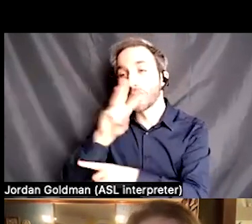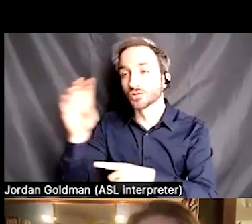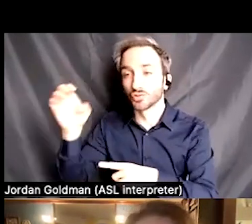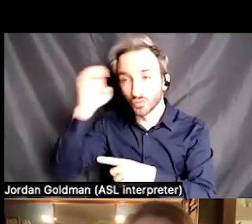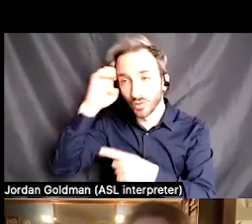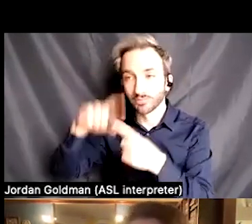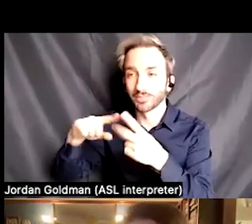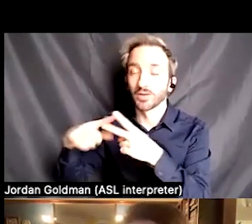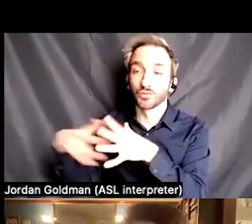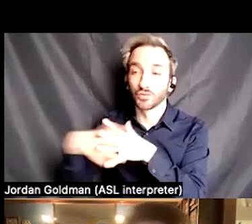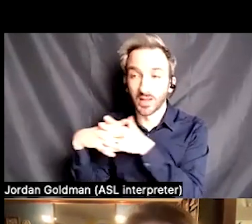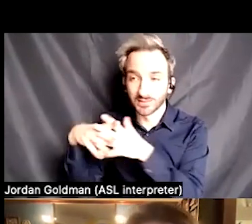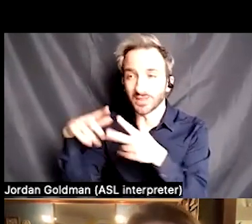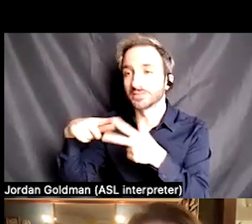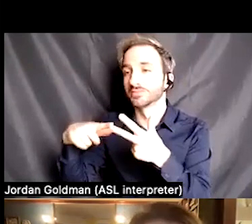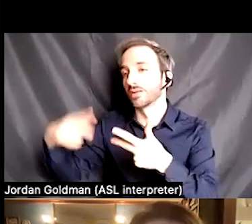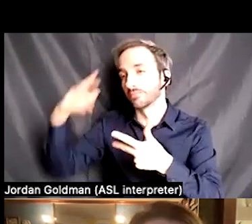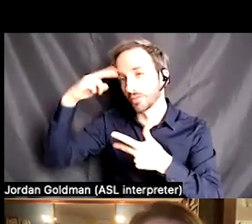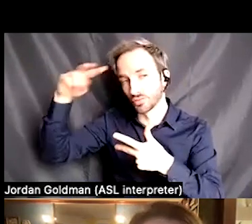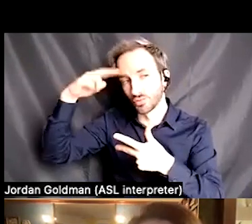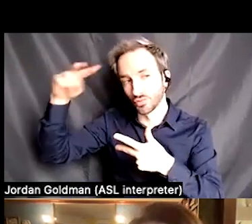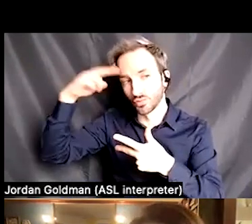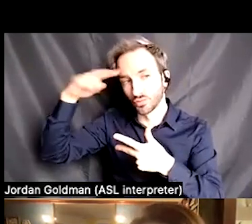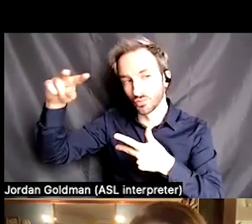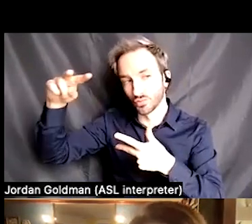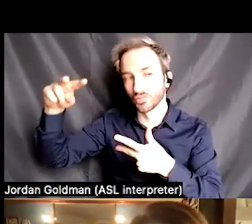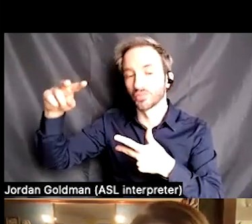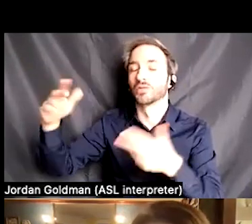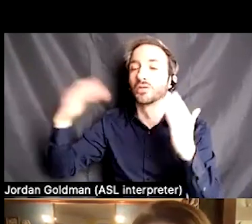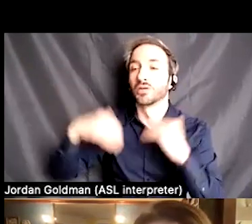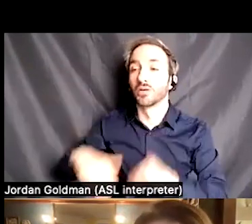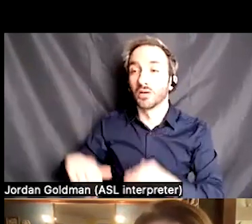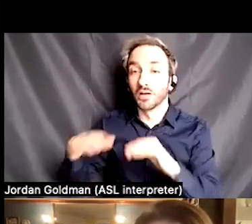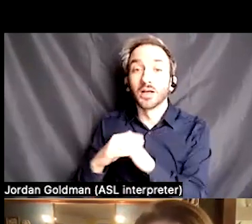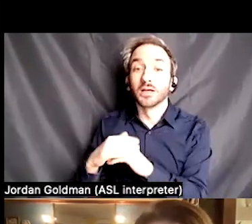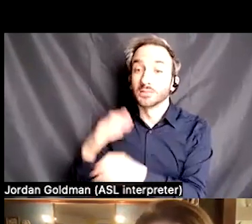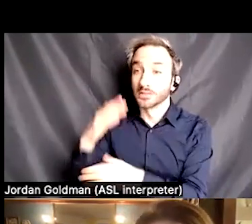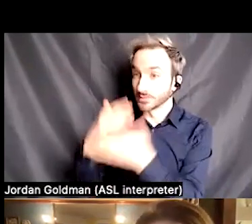About the same percentage, around 28%, were planning travel within Canada to other provinces.